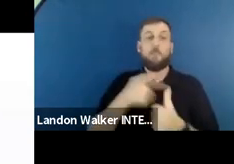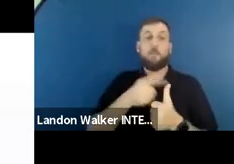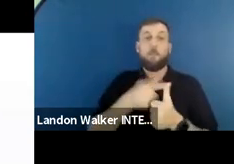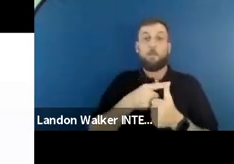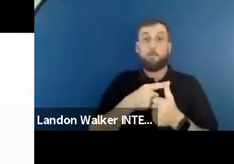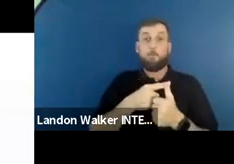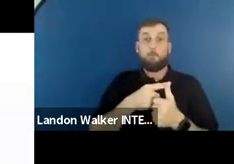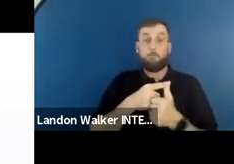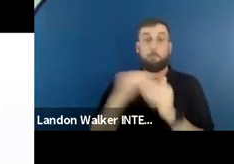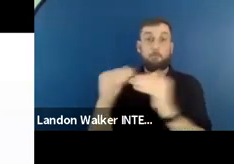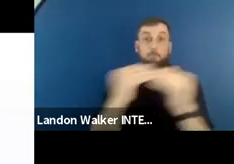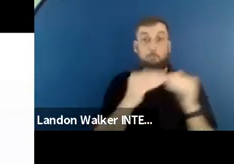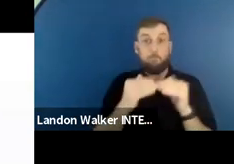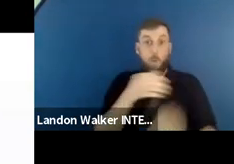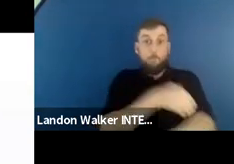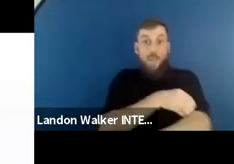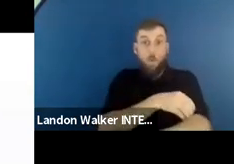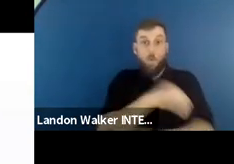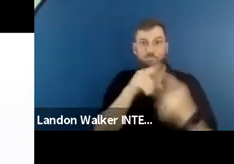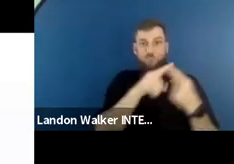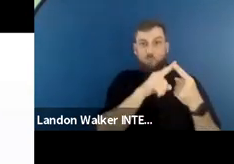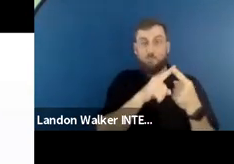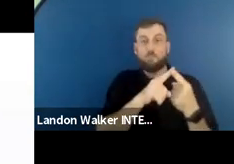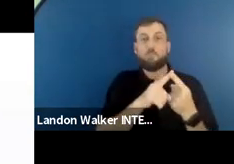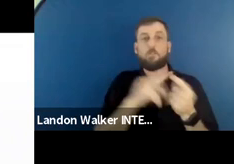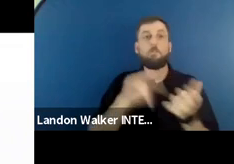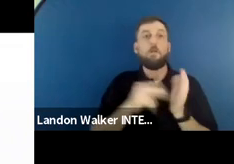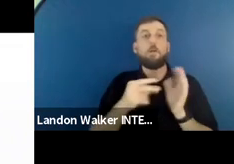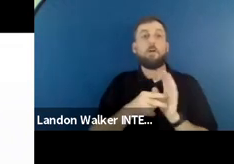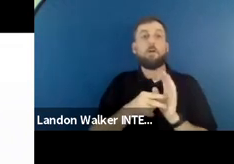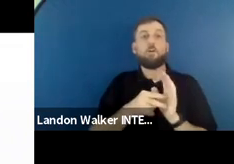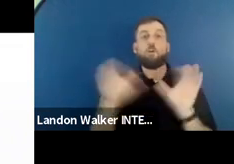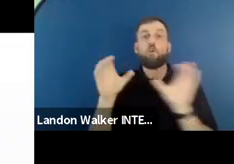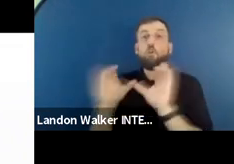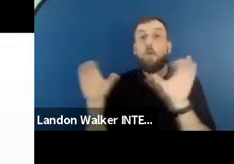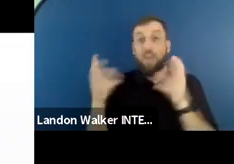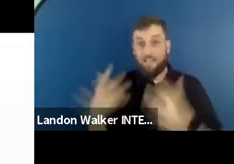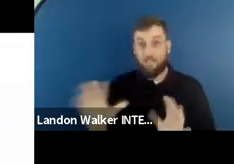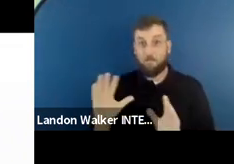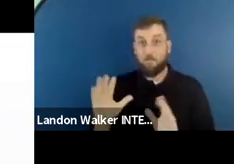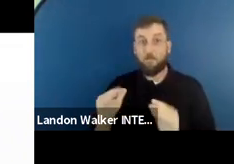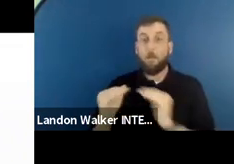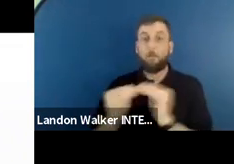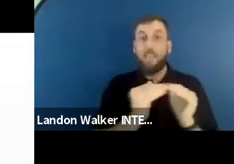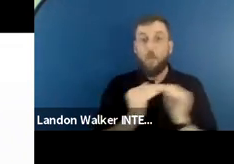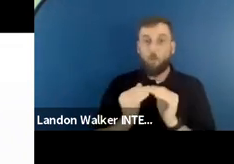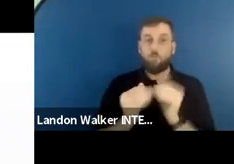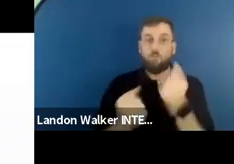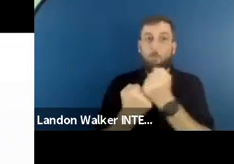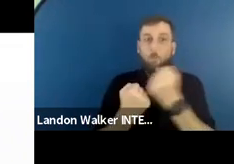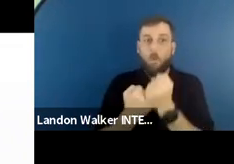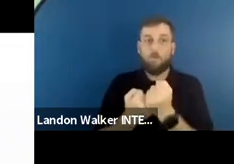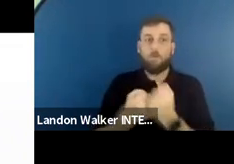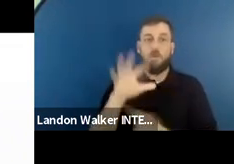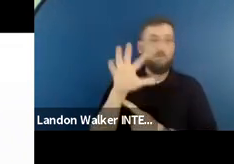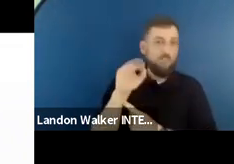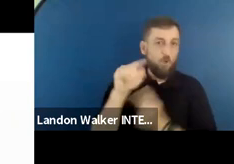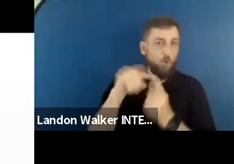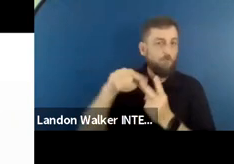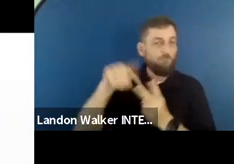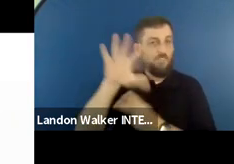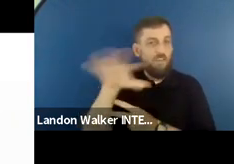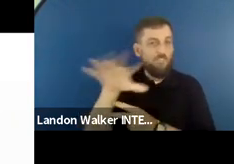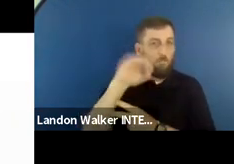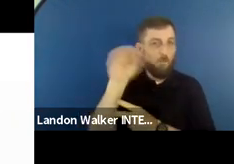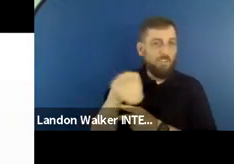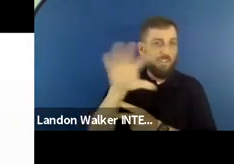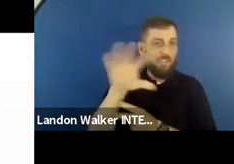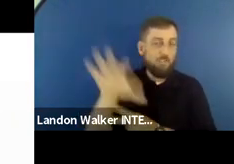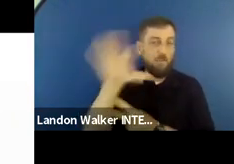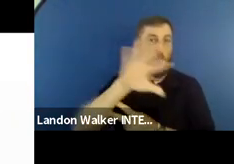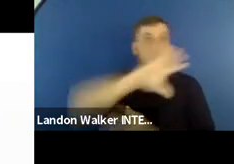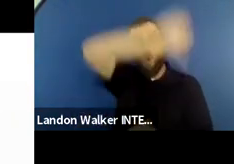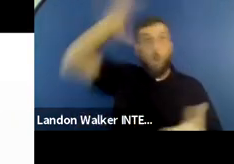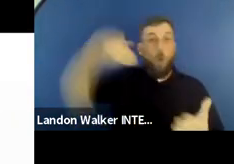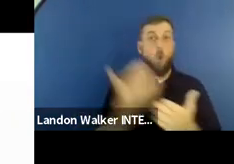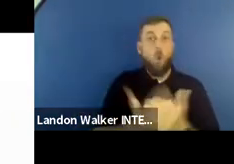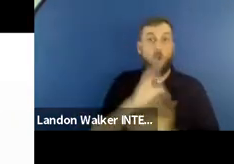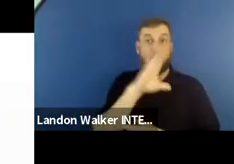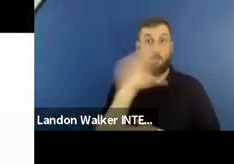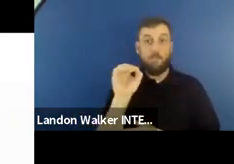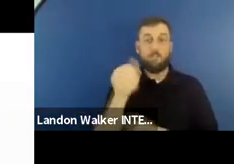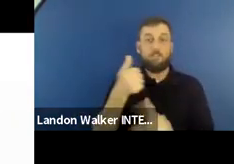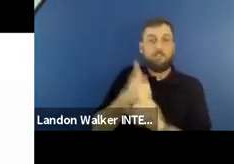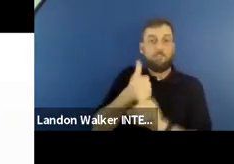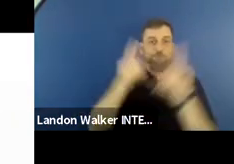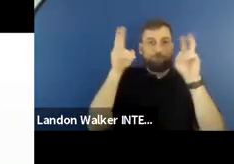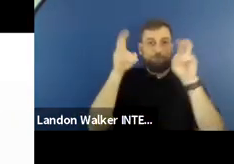So peer powered, so peer power just means that like I said we use certified Peer Support Specialist so about 50% or 55% of our entire company is an identified peer to peer.